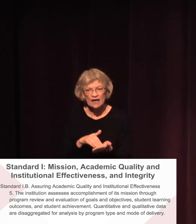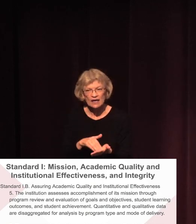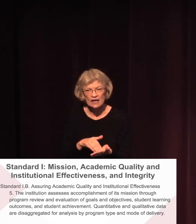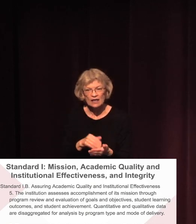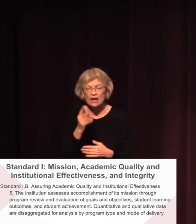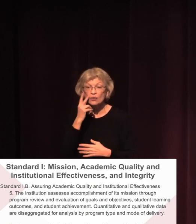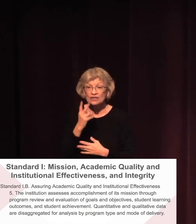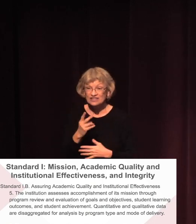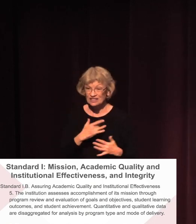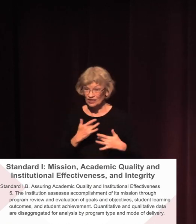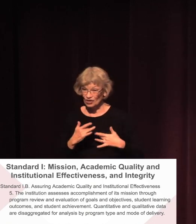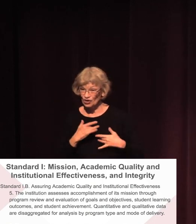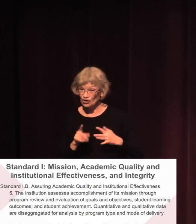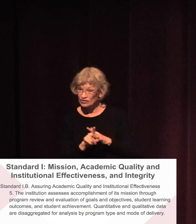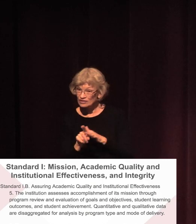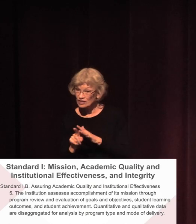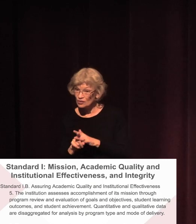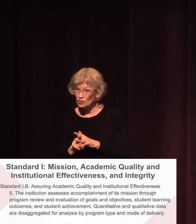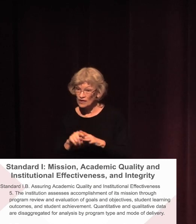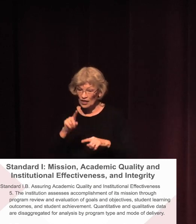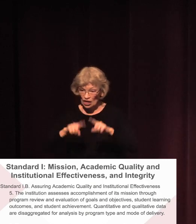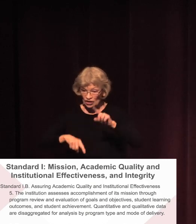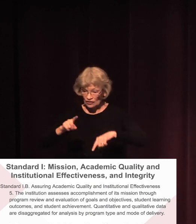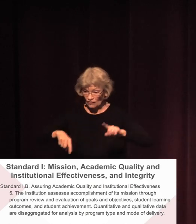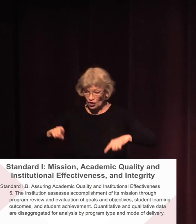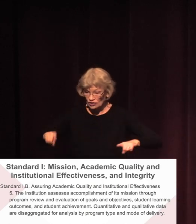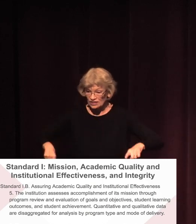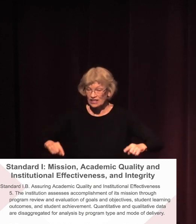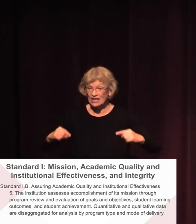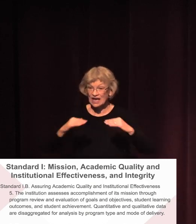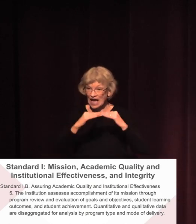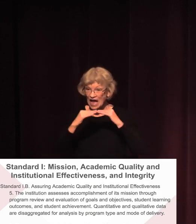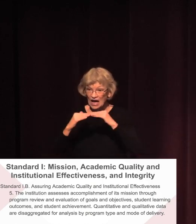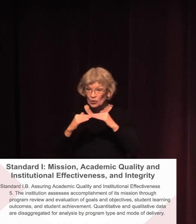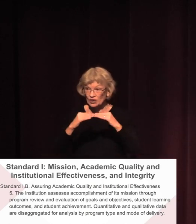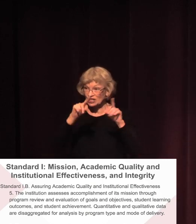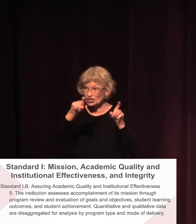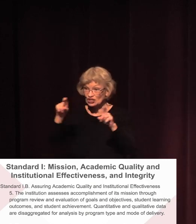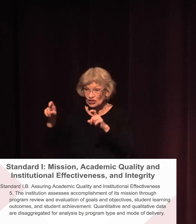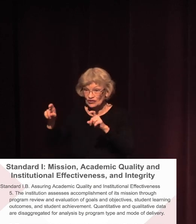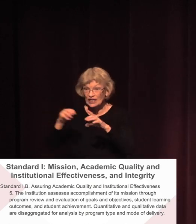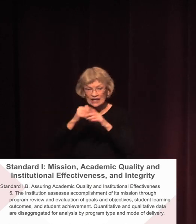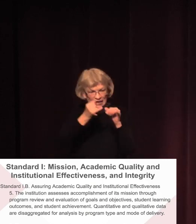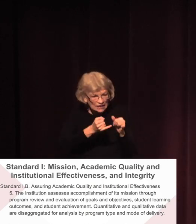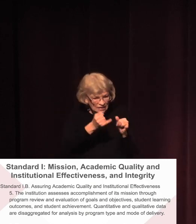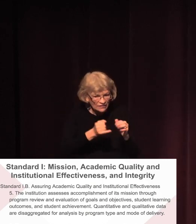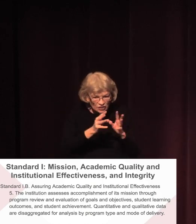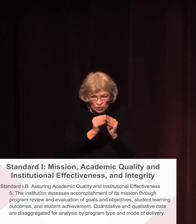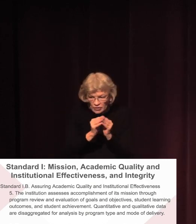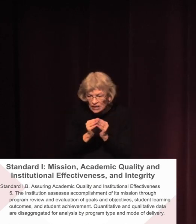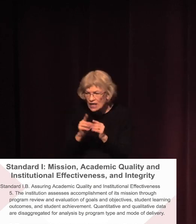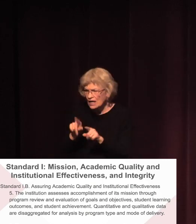described in that board policy, that needs to be revisited. We see the concerns and the diversity, equity inclusion